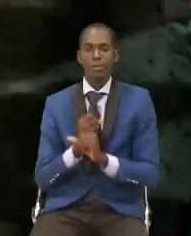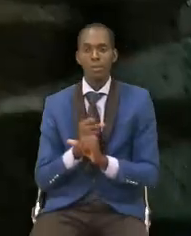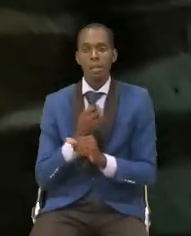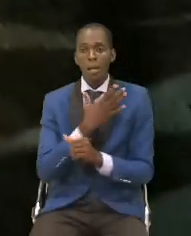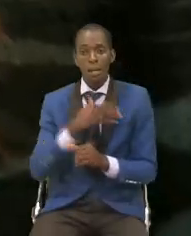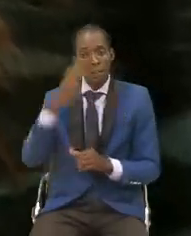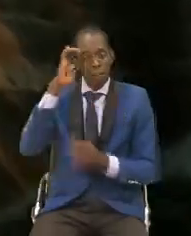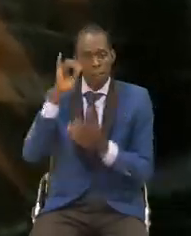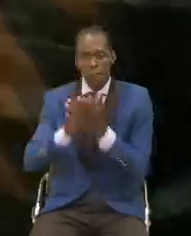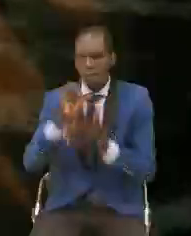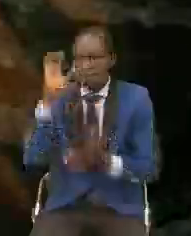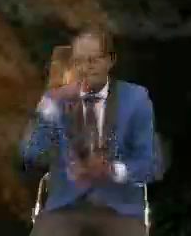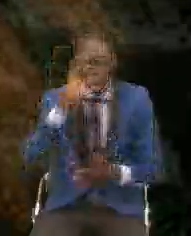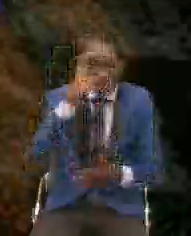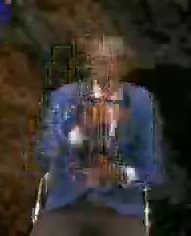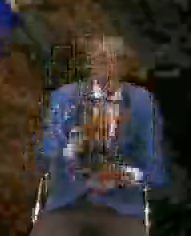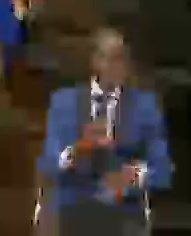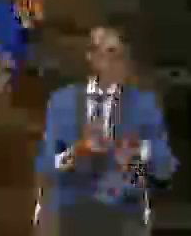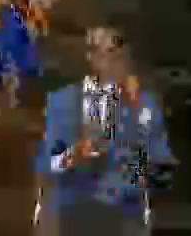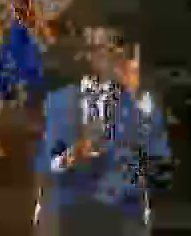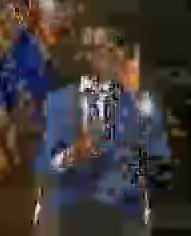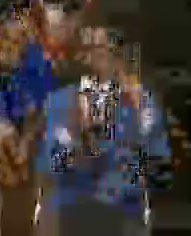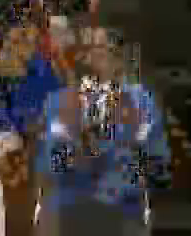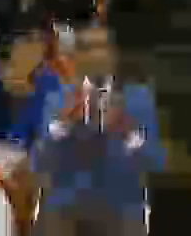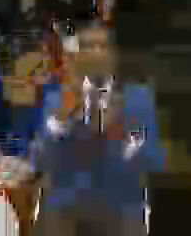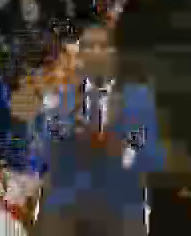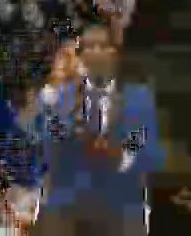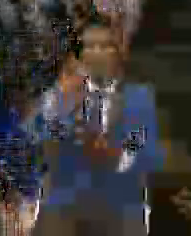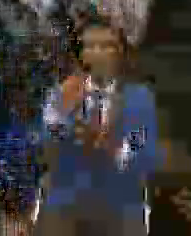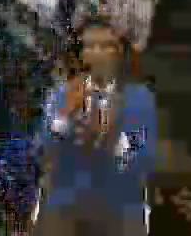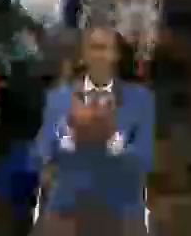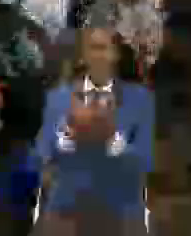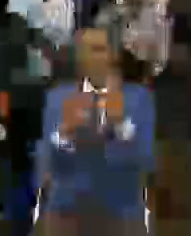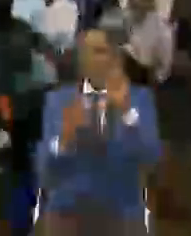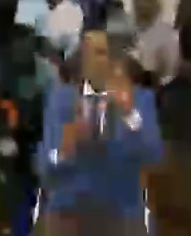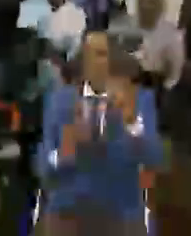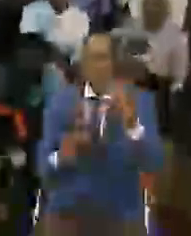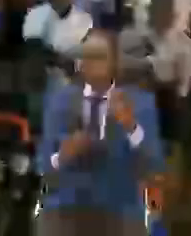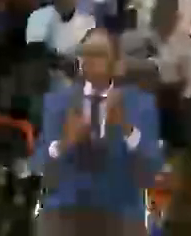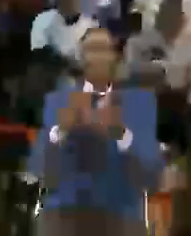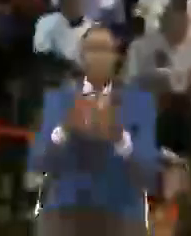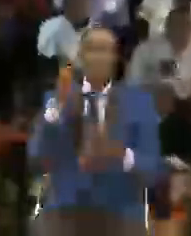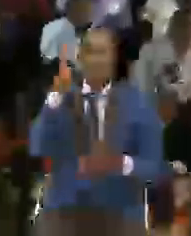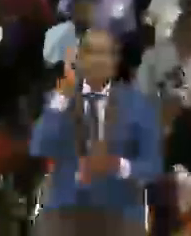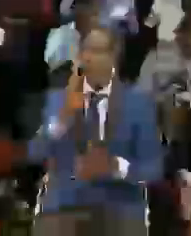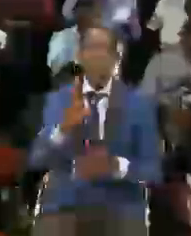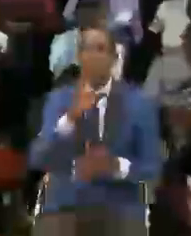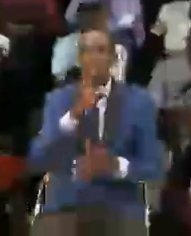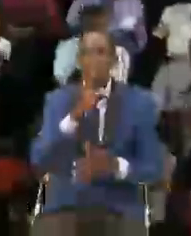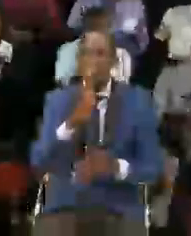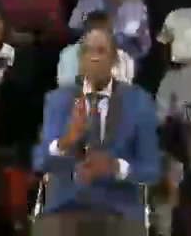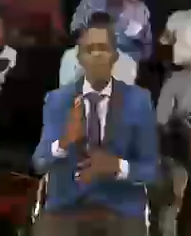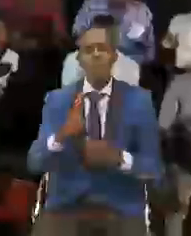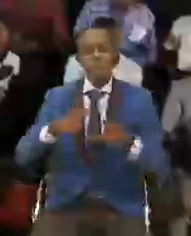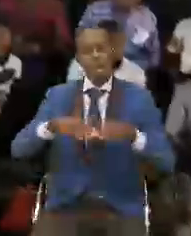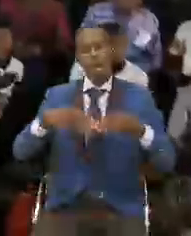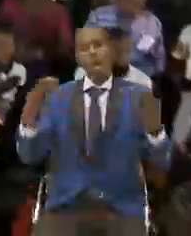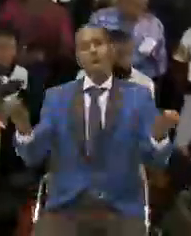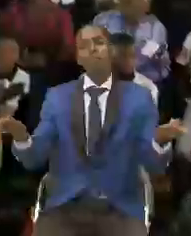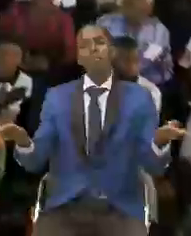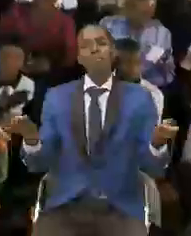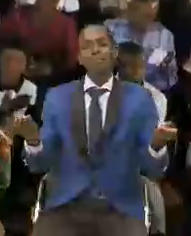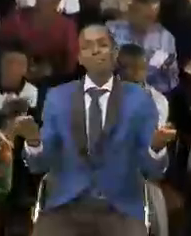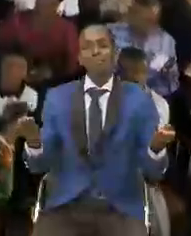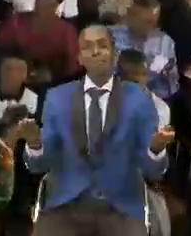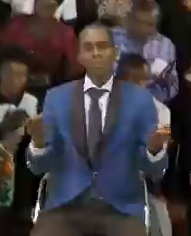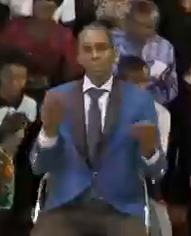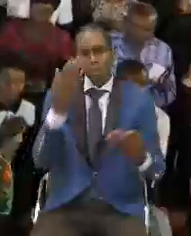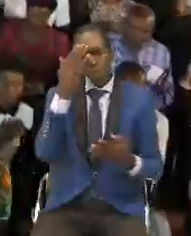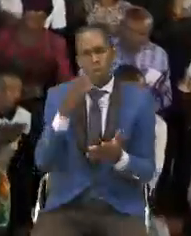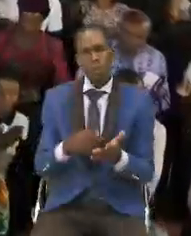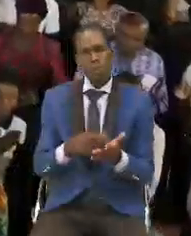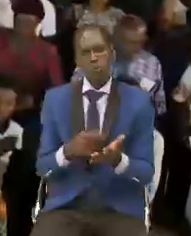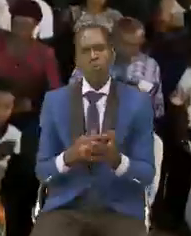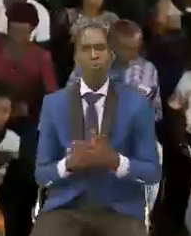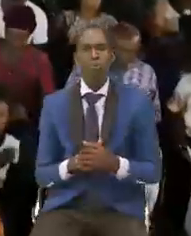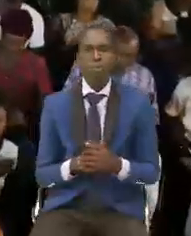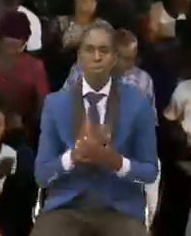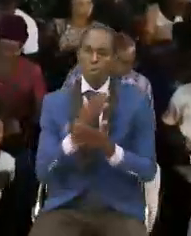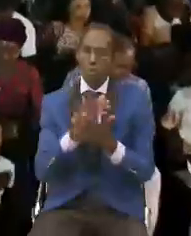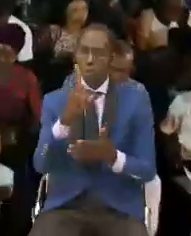i will receive and heal that secret find it and to him that no case it shall be opened